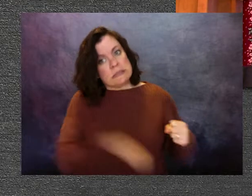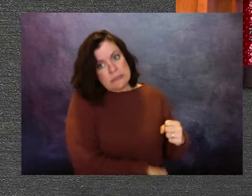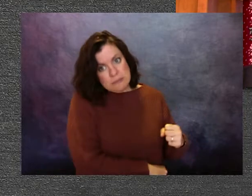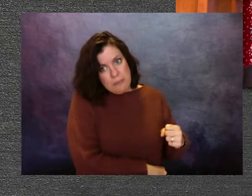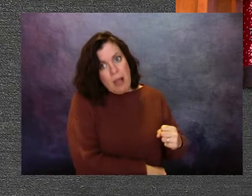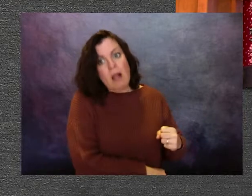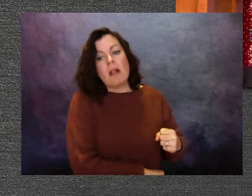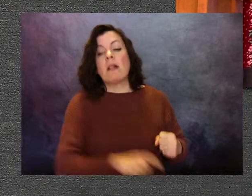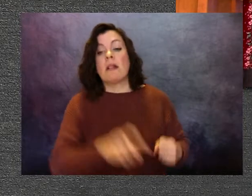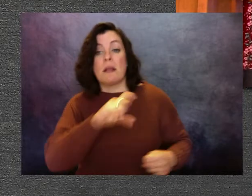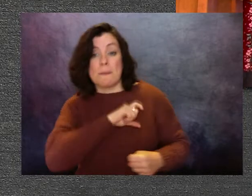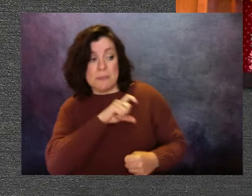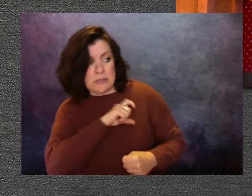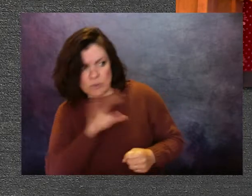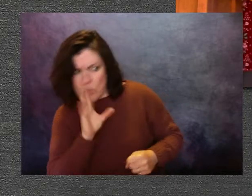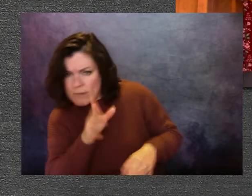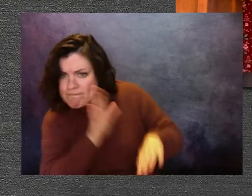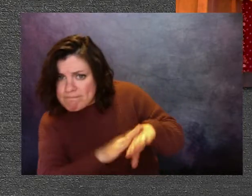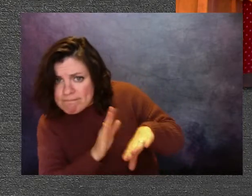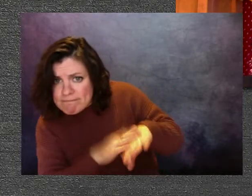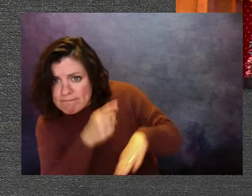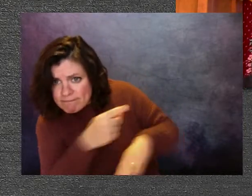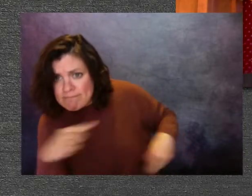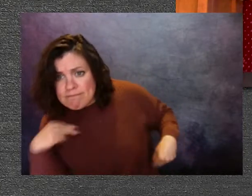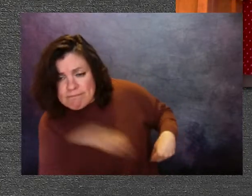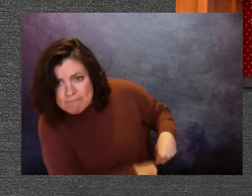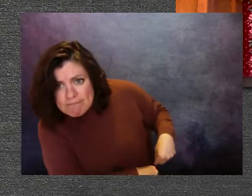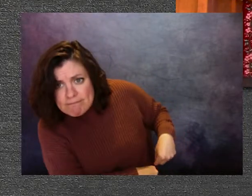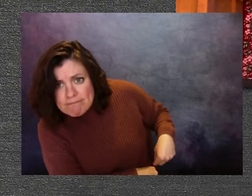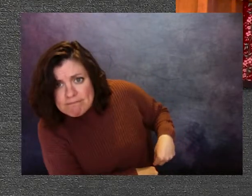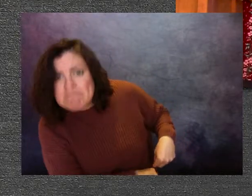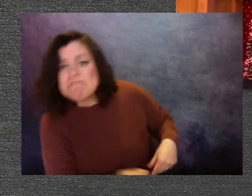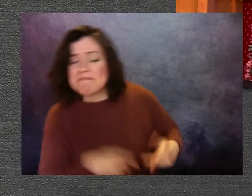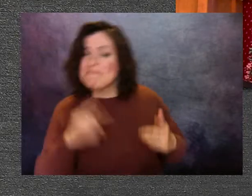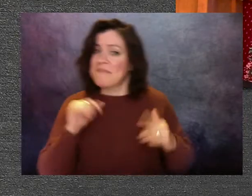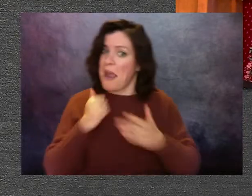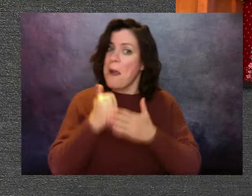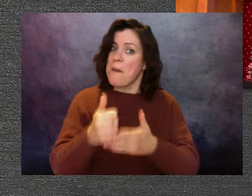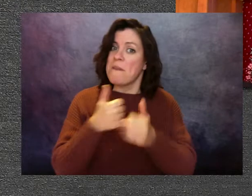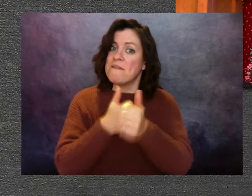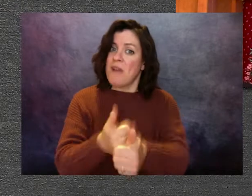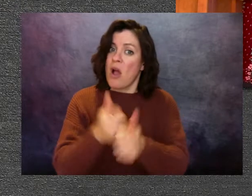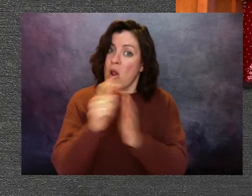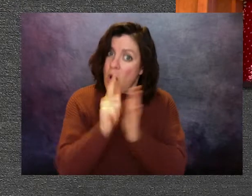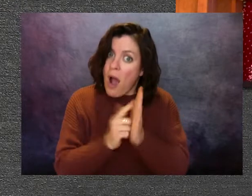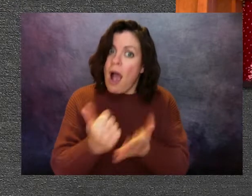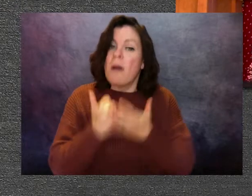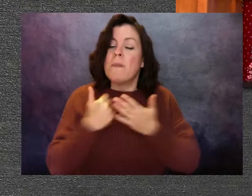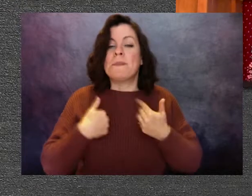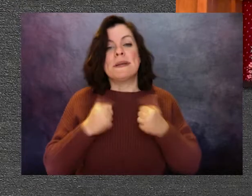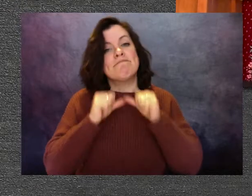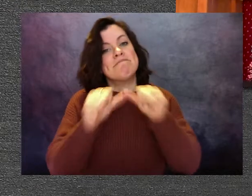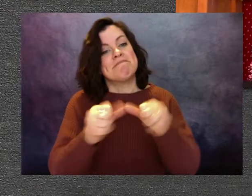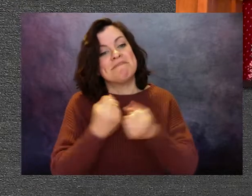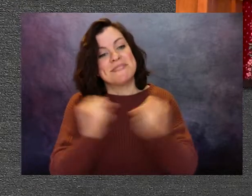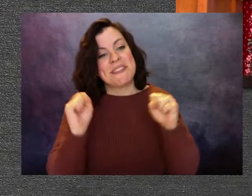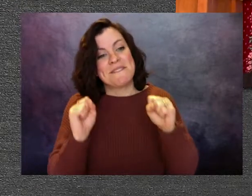Should we go on to our next slide and try to figure out our next community helper? What do you think, Candy? All right, let's go.